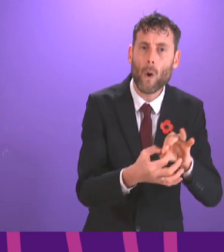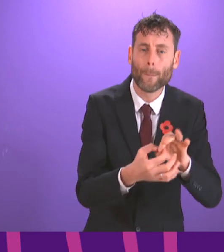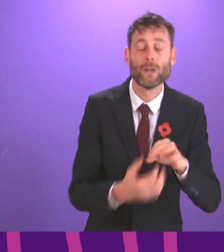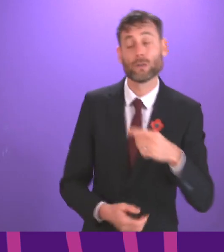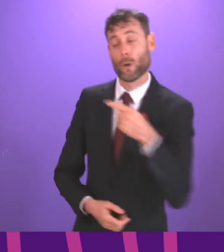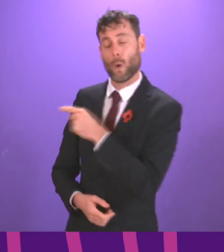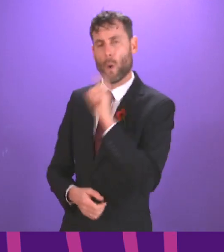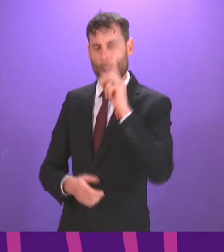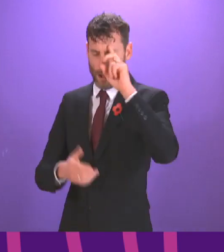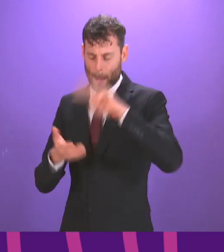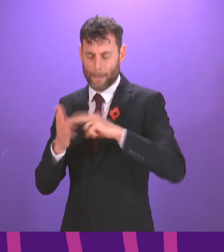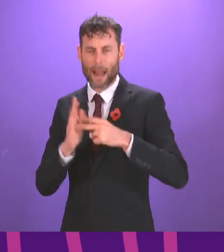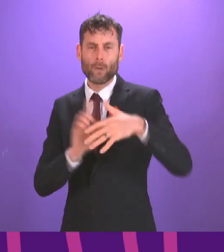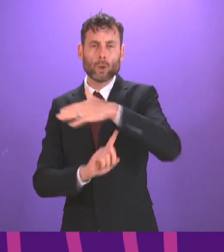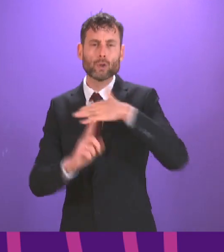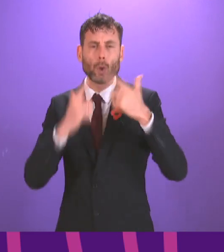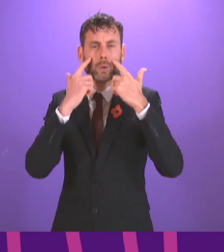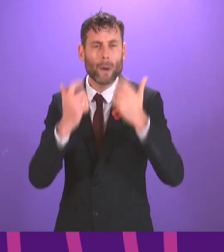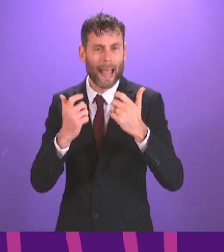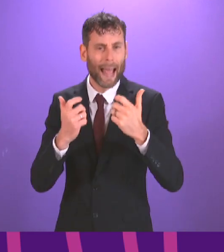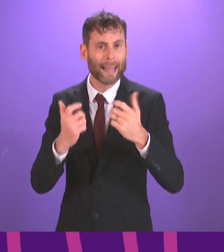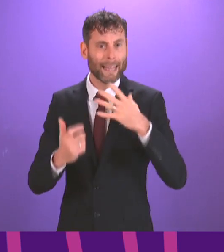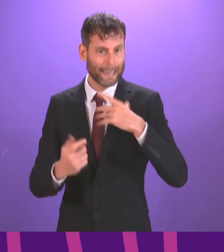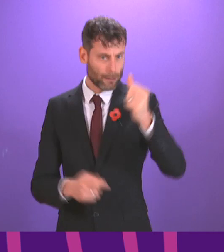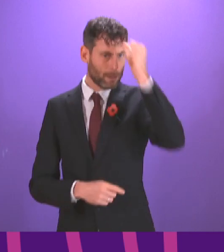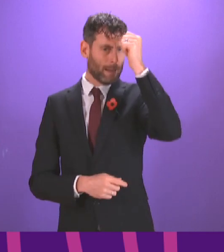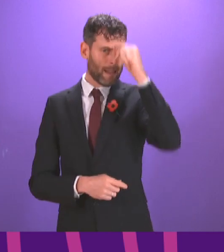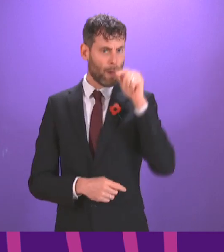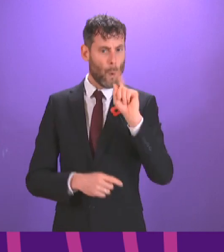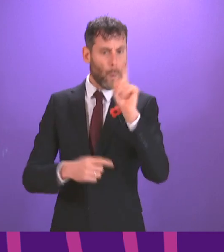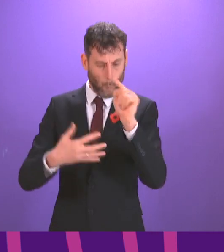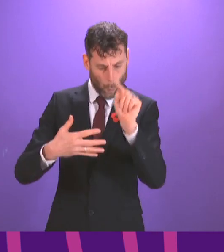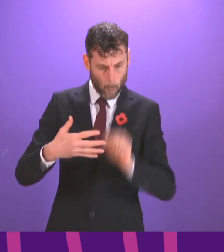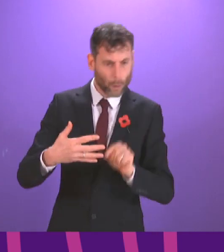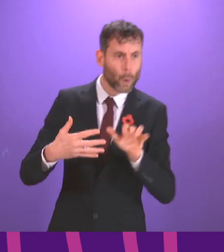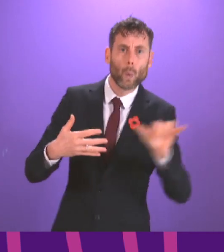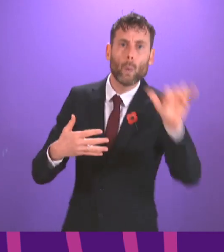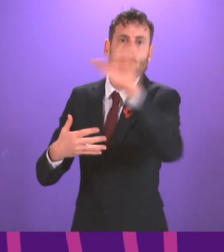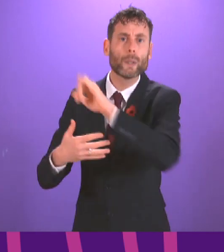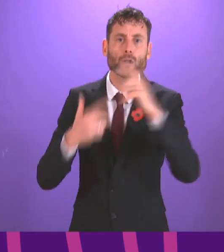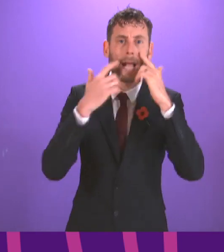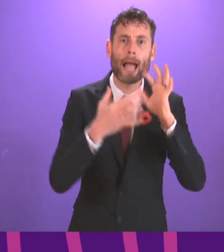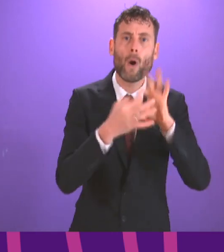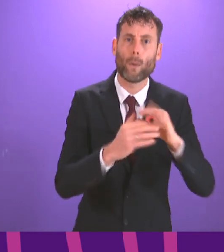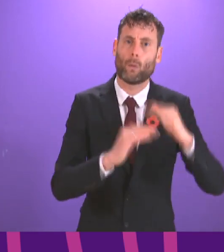I take all such issues extremely seriously. As I have done before, I give a commitment